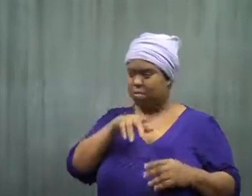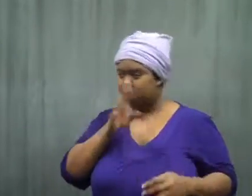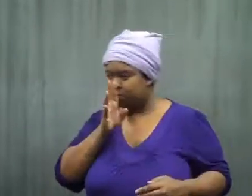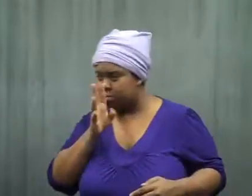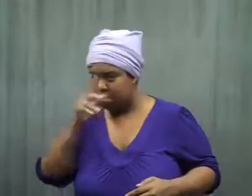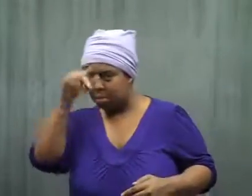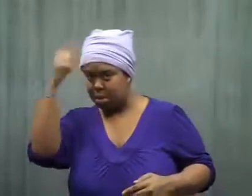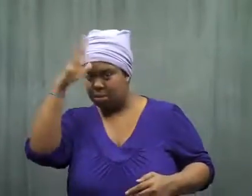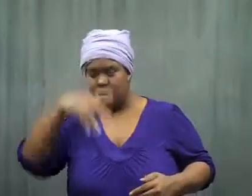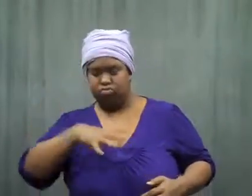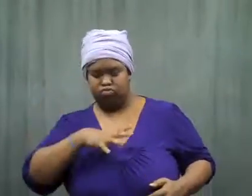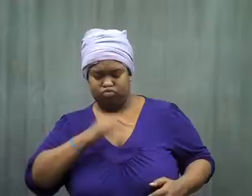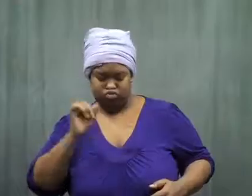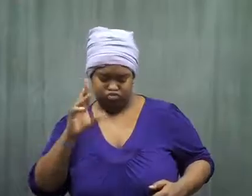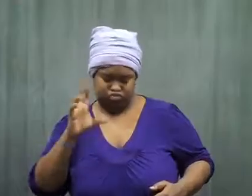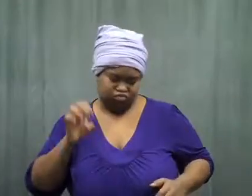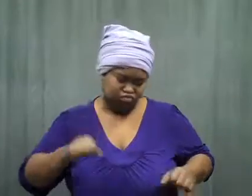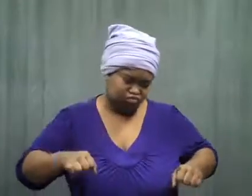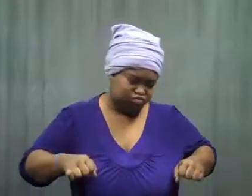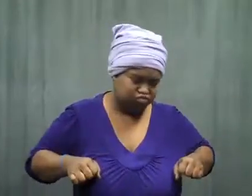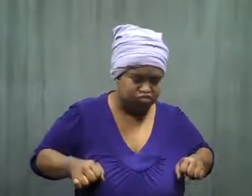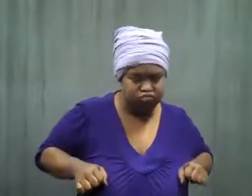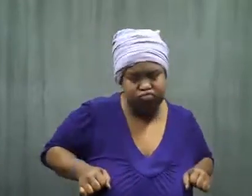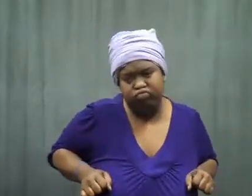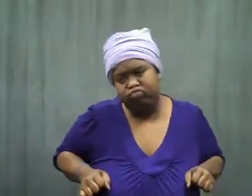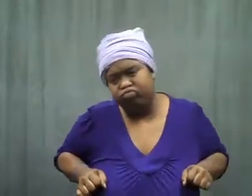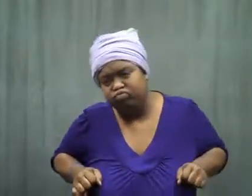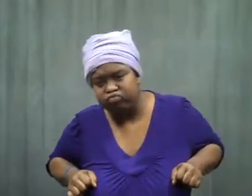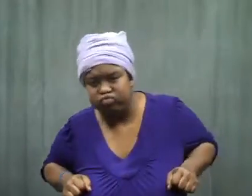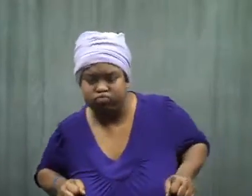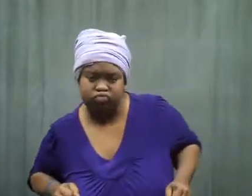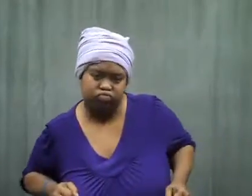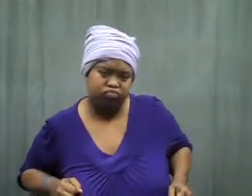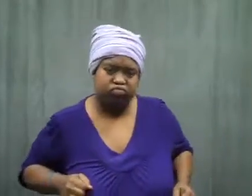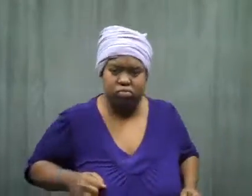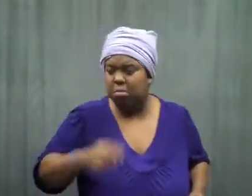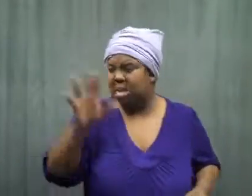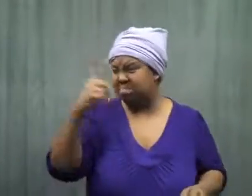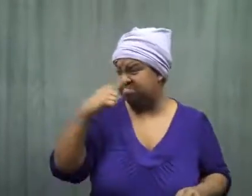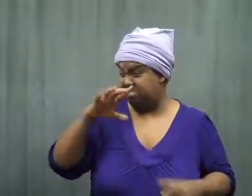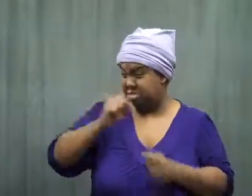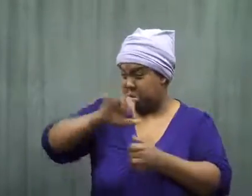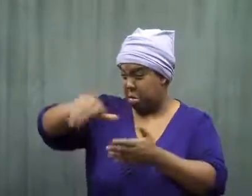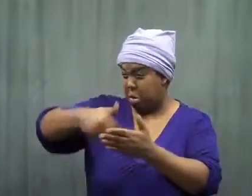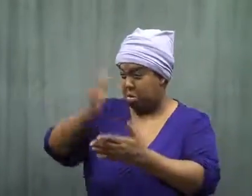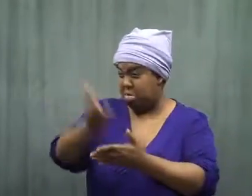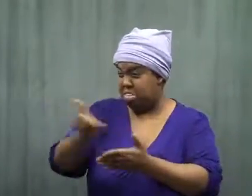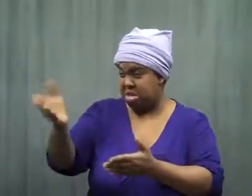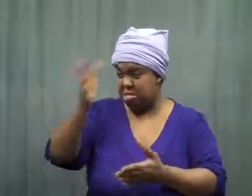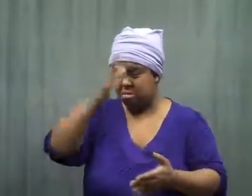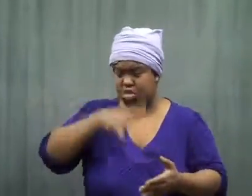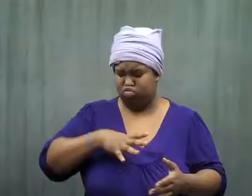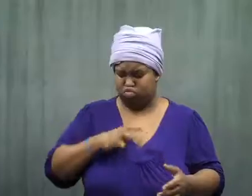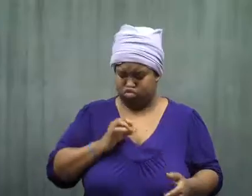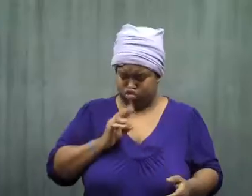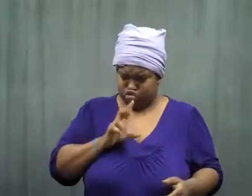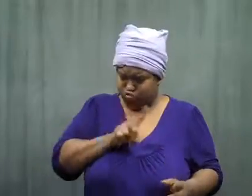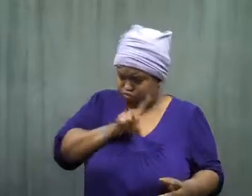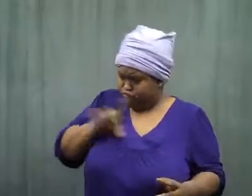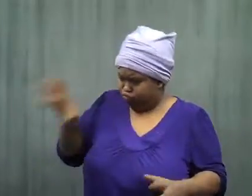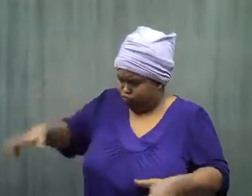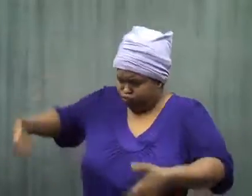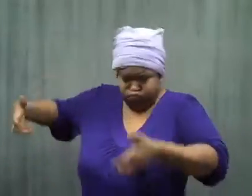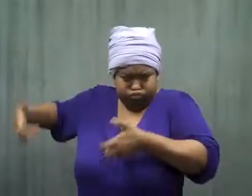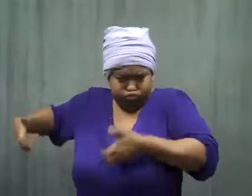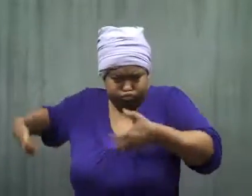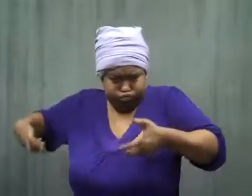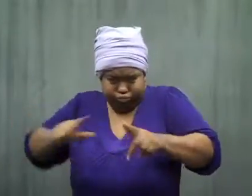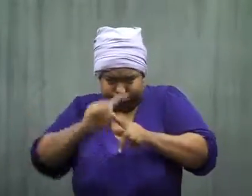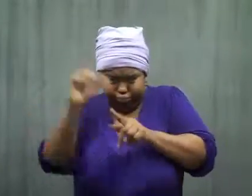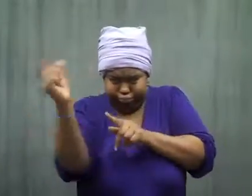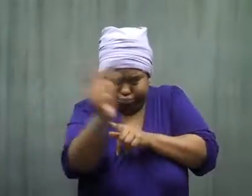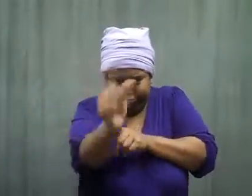He walked up to a black man, and the guy said sure, and strolled off the bus.